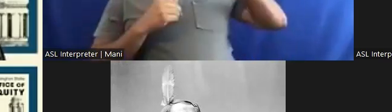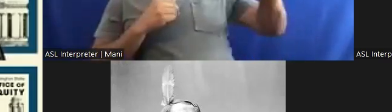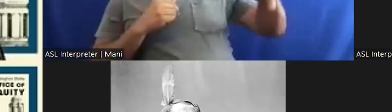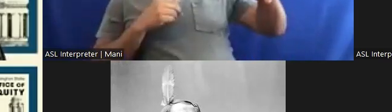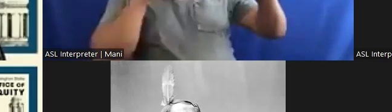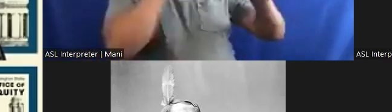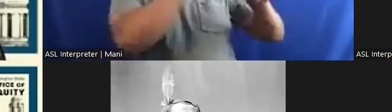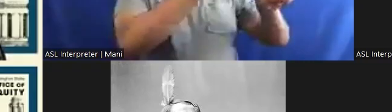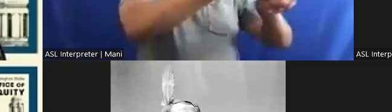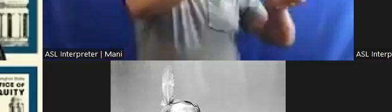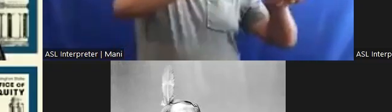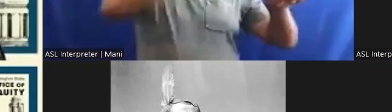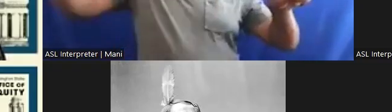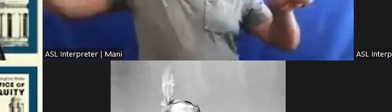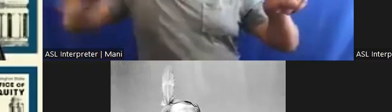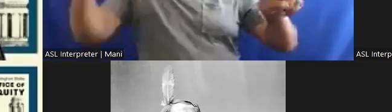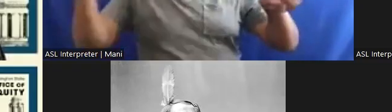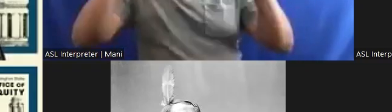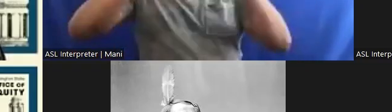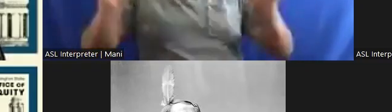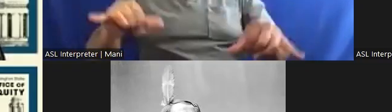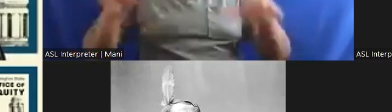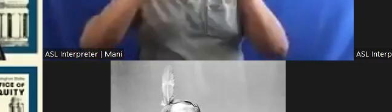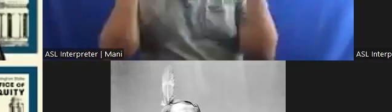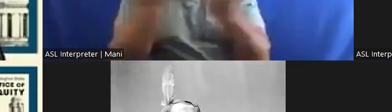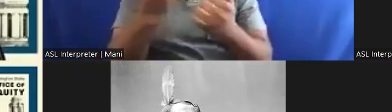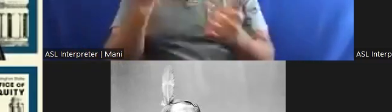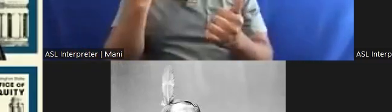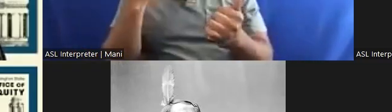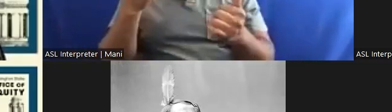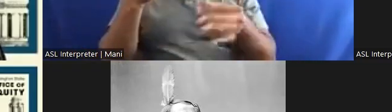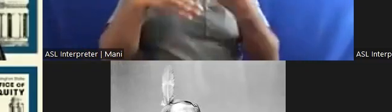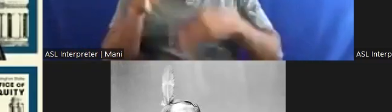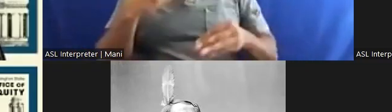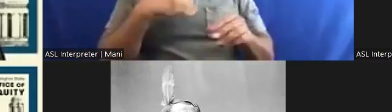we can come together and and assist that person. So my question is,